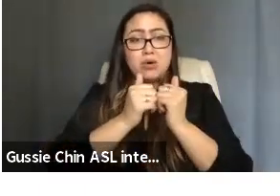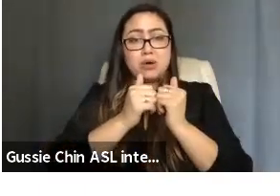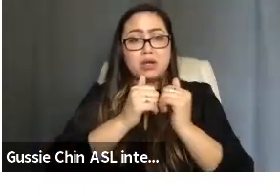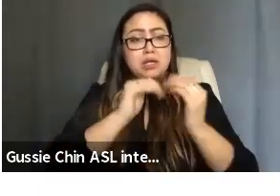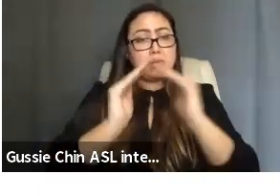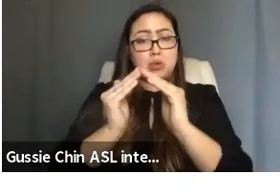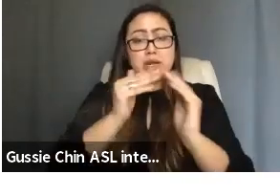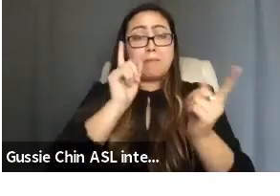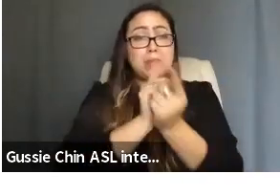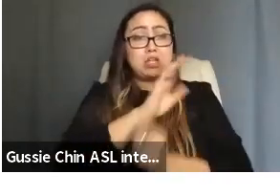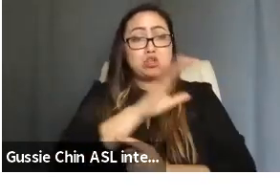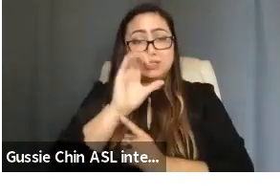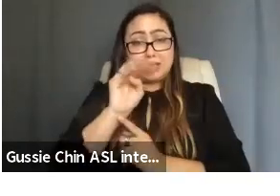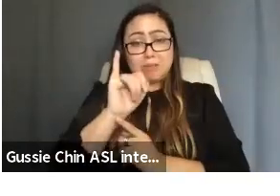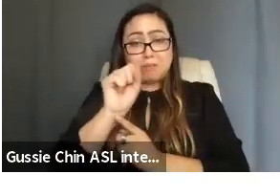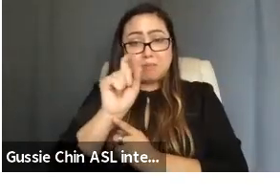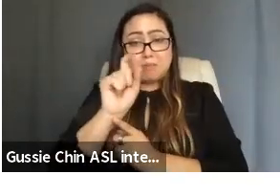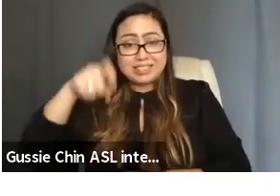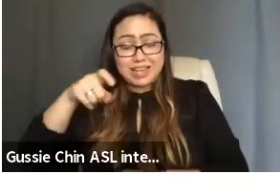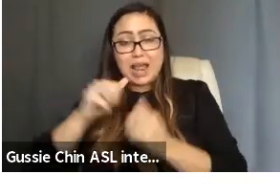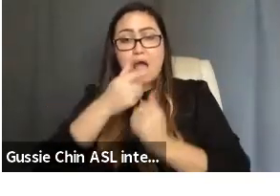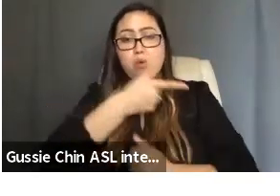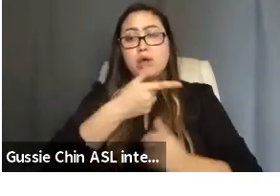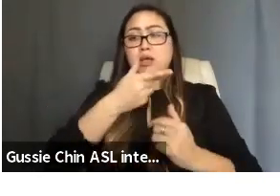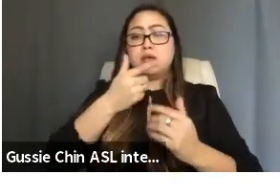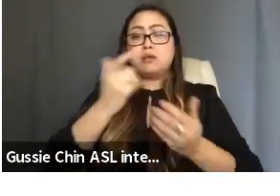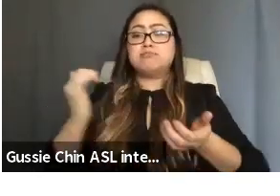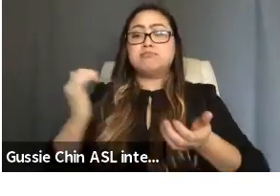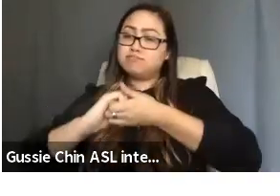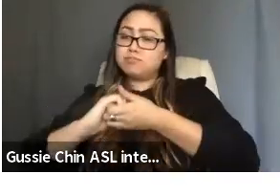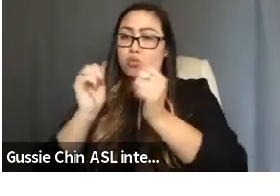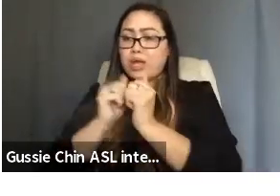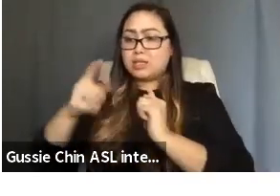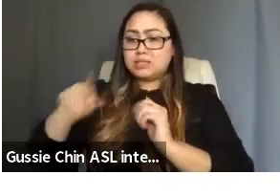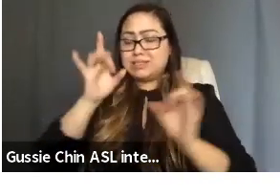what considerations are integrated in disaster planning is a huge reason why we see the same